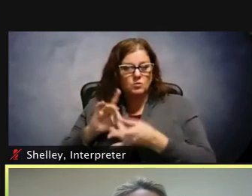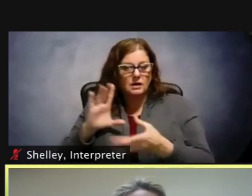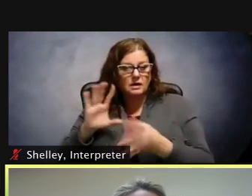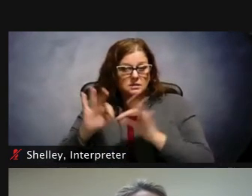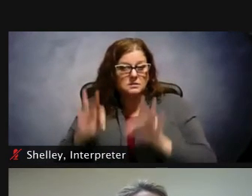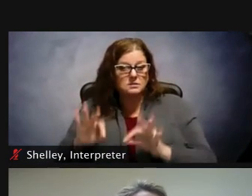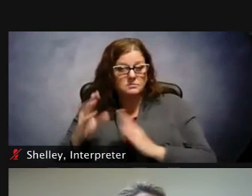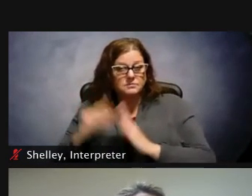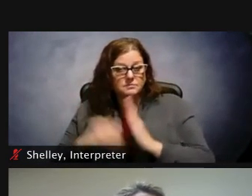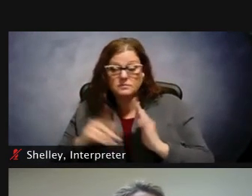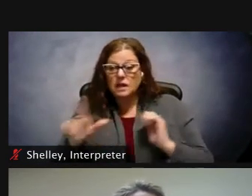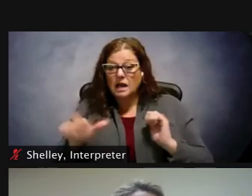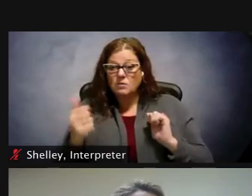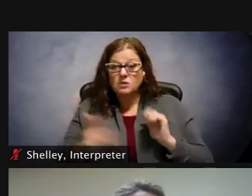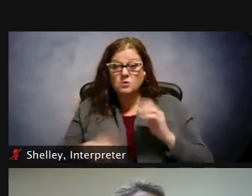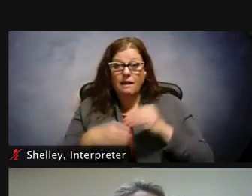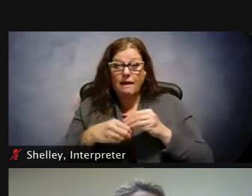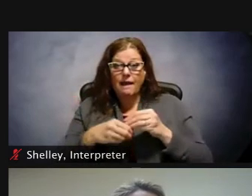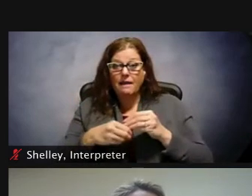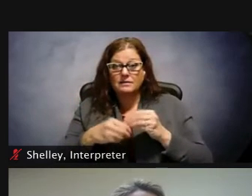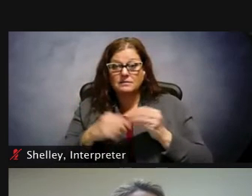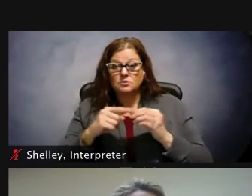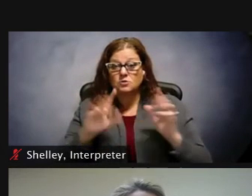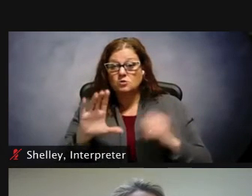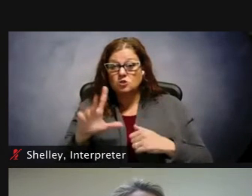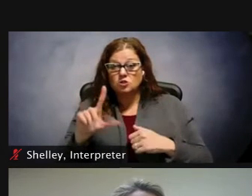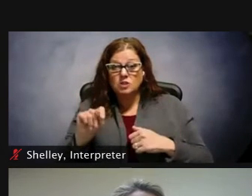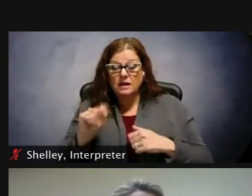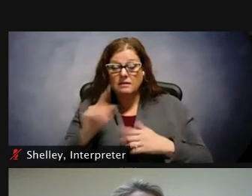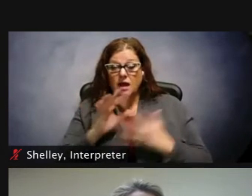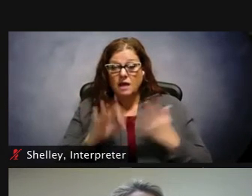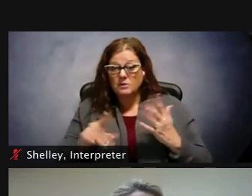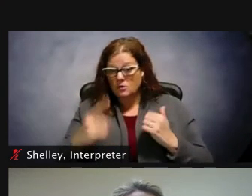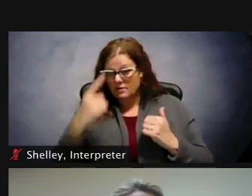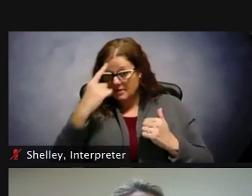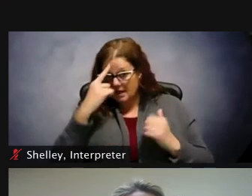[CARA] Anyone want to add to the chat what option you think the team should have gone with?